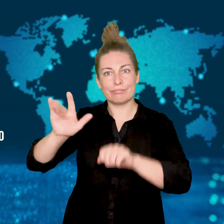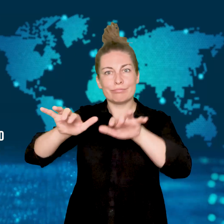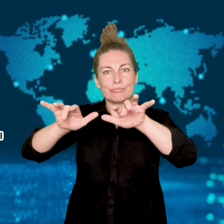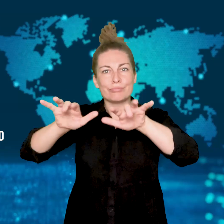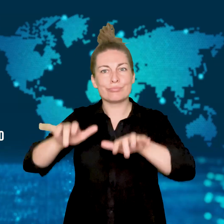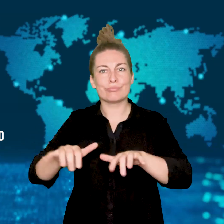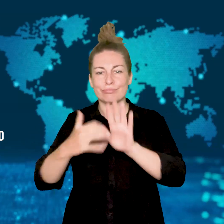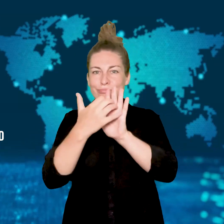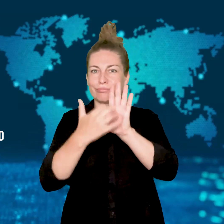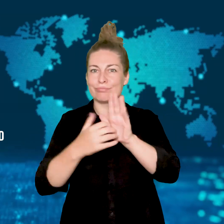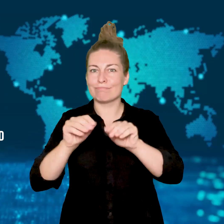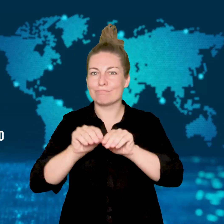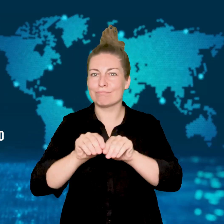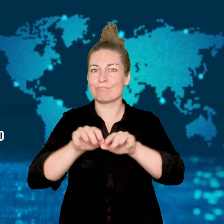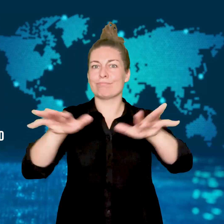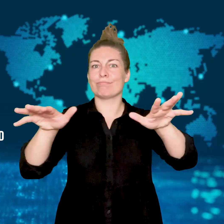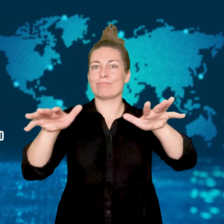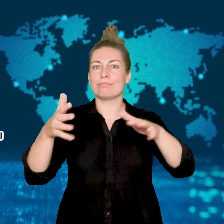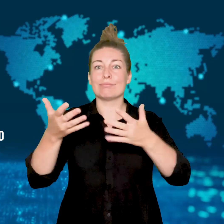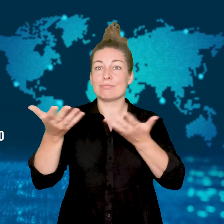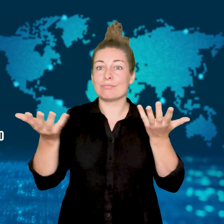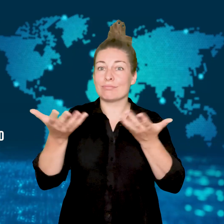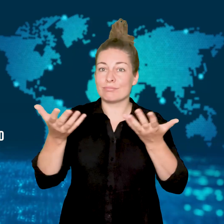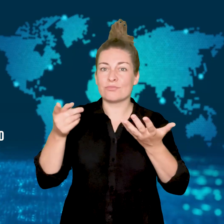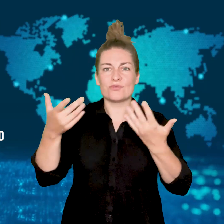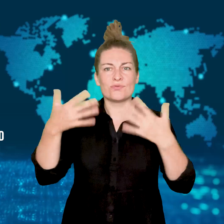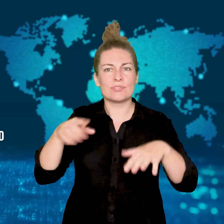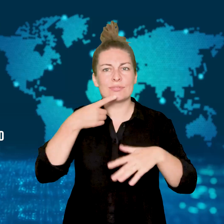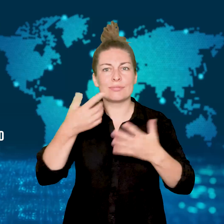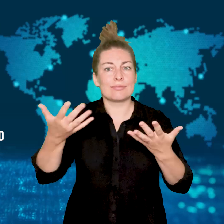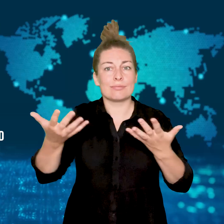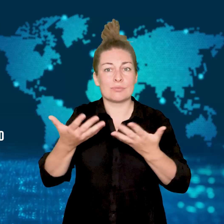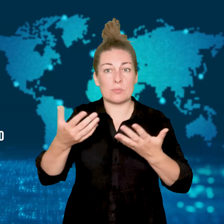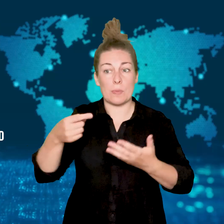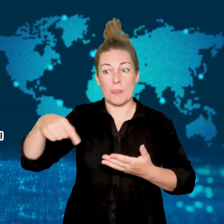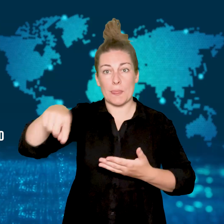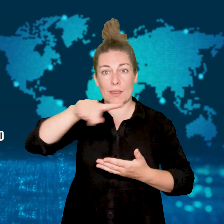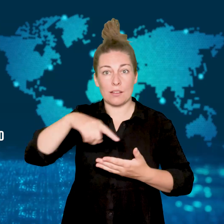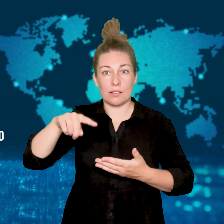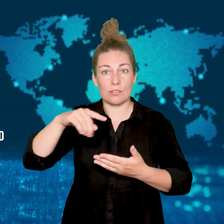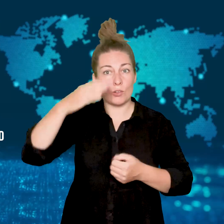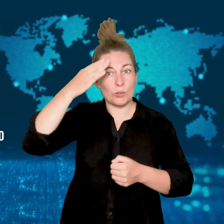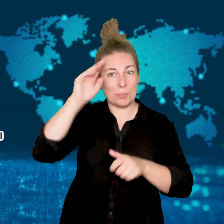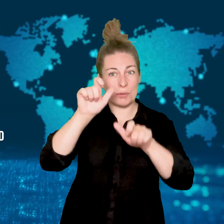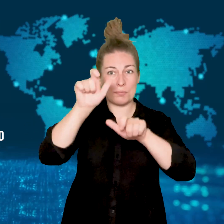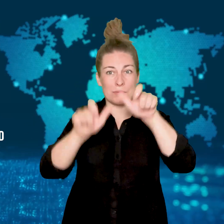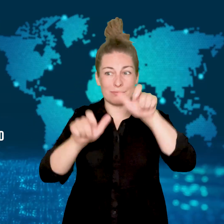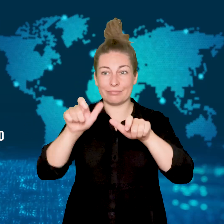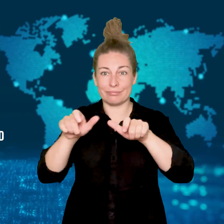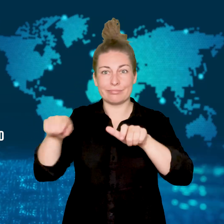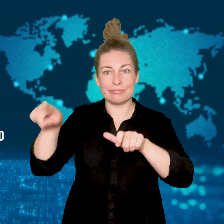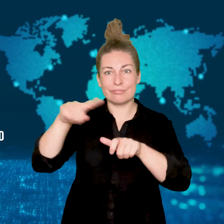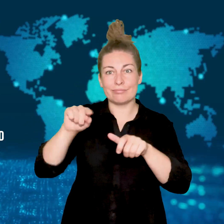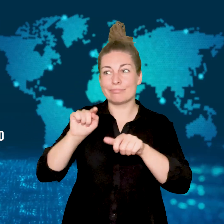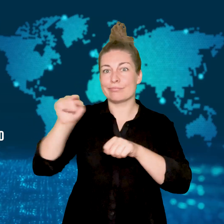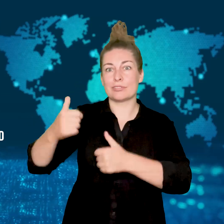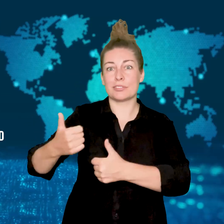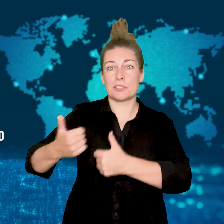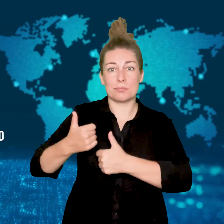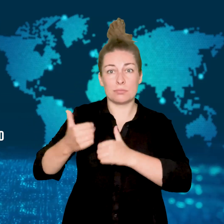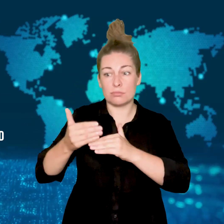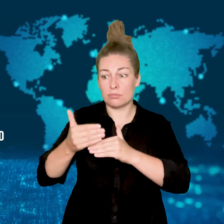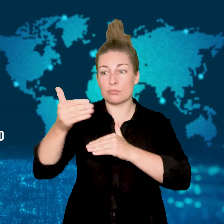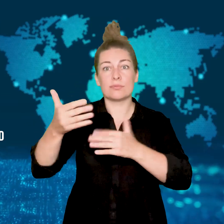they had been promised Russian citizenship for their service.